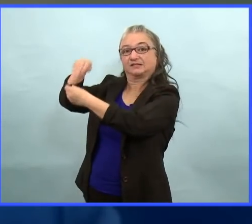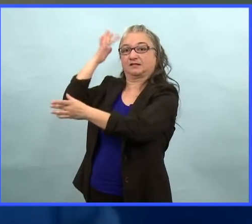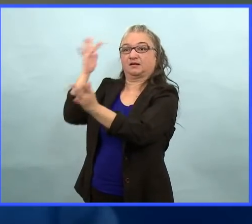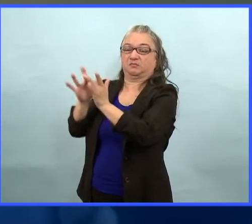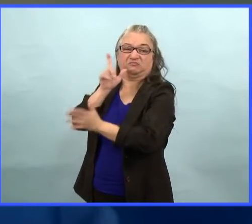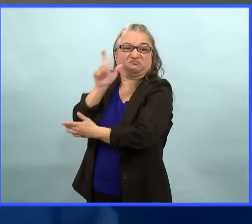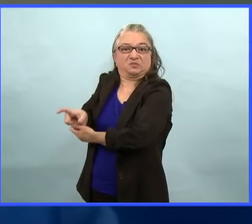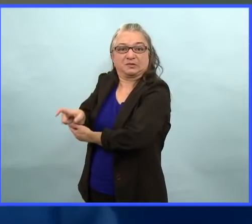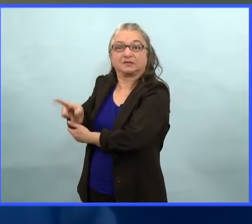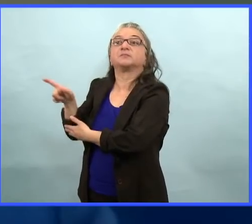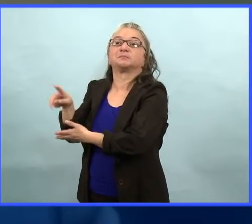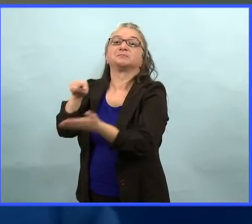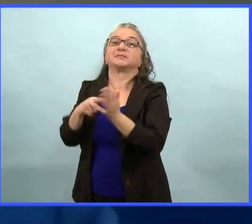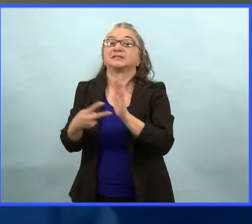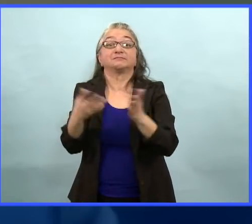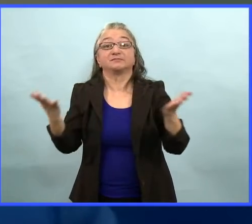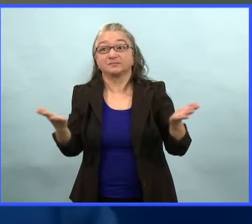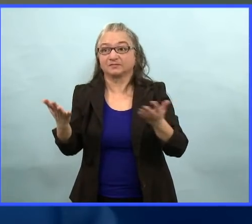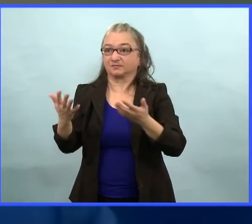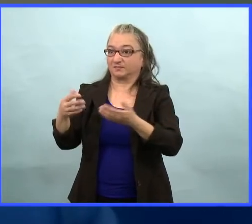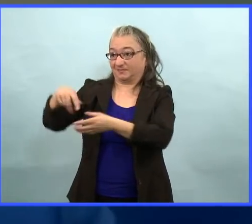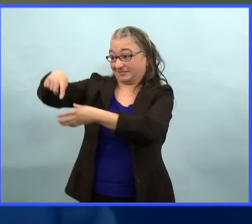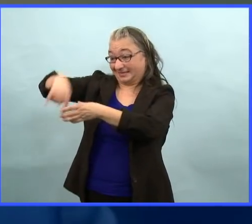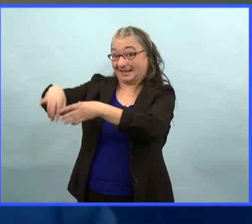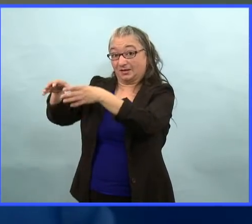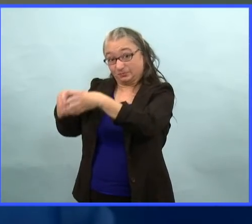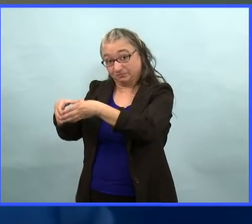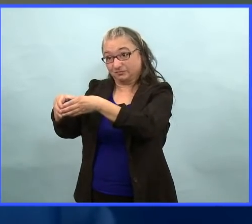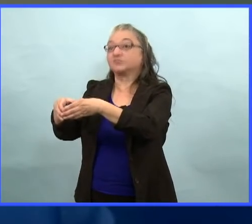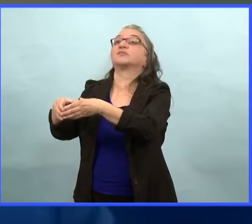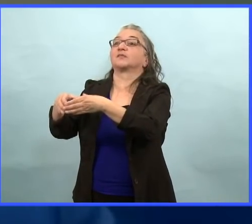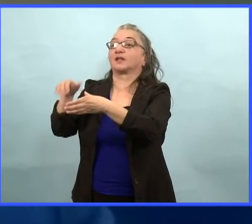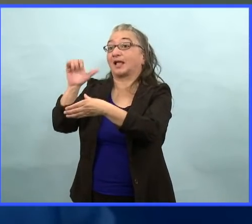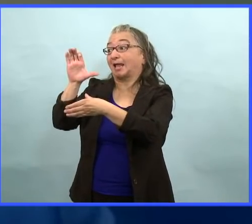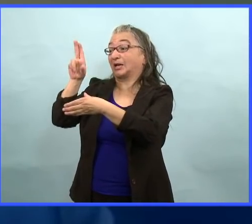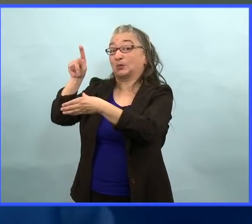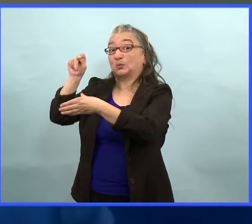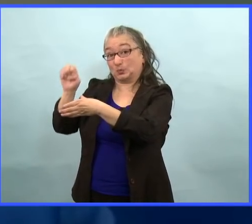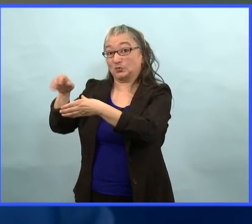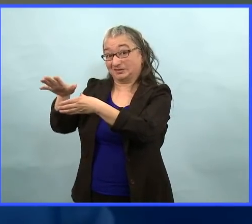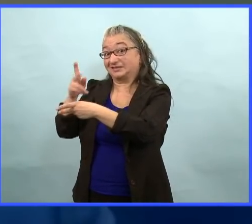as potentially uh being moved from acute care then to a more appropriate environment to receive